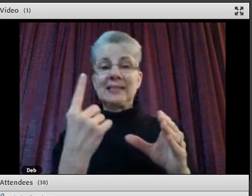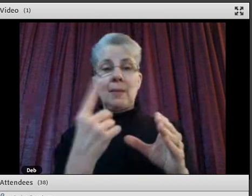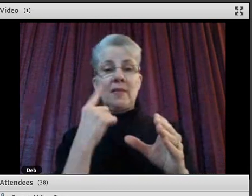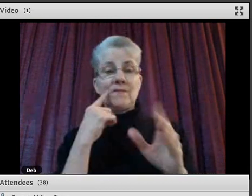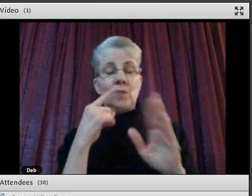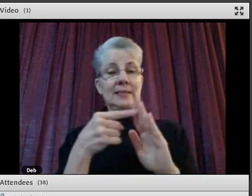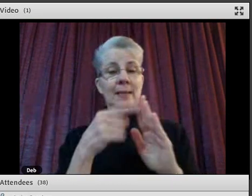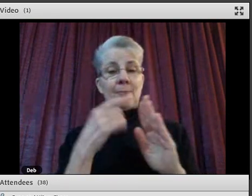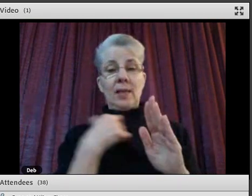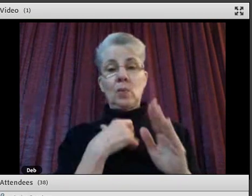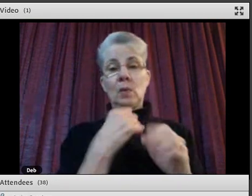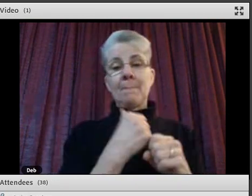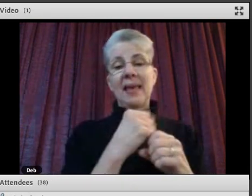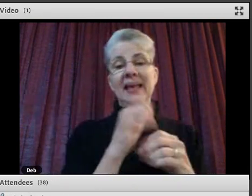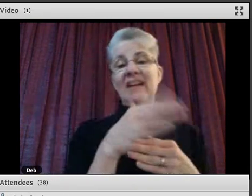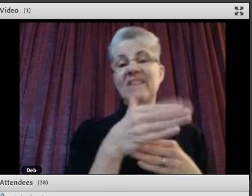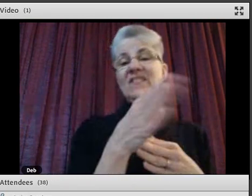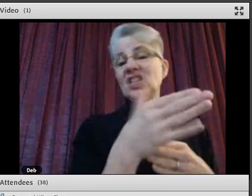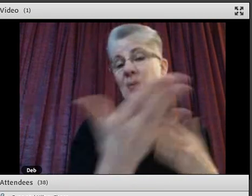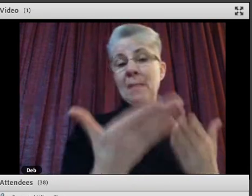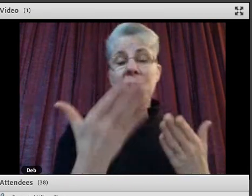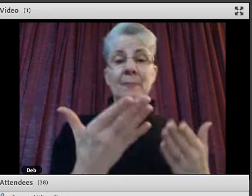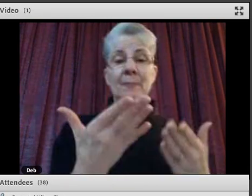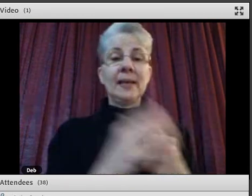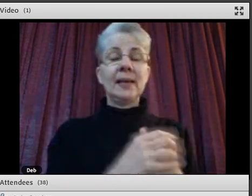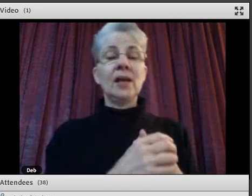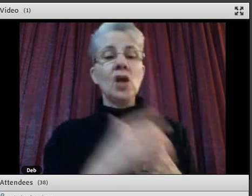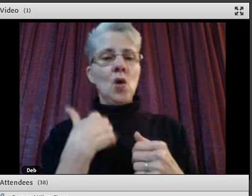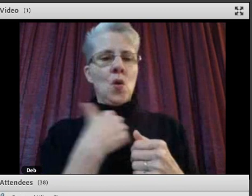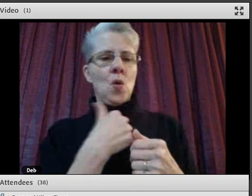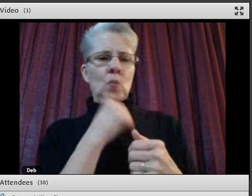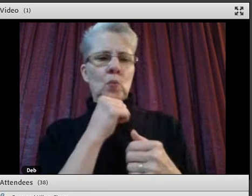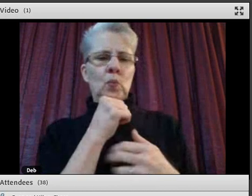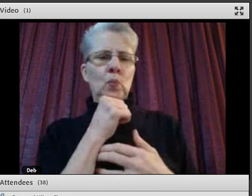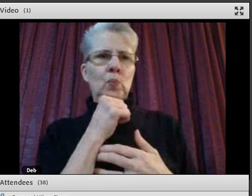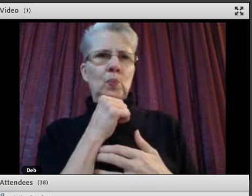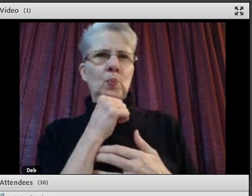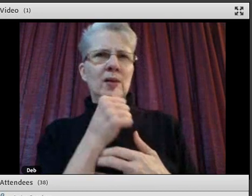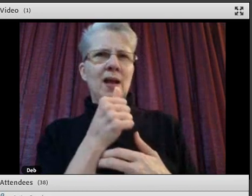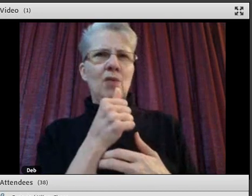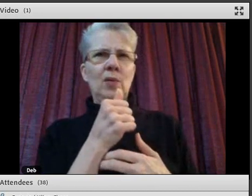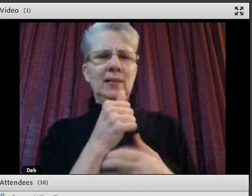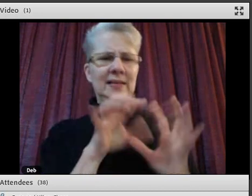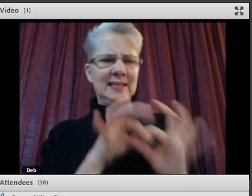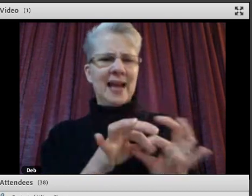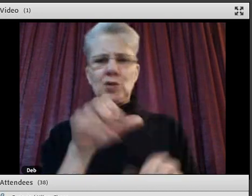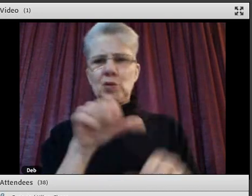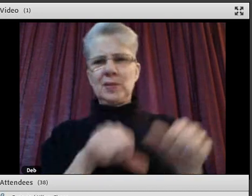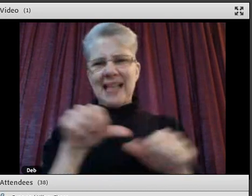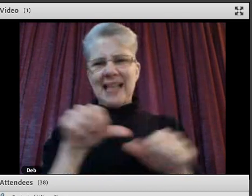when we're making a fish, we want to really tie it into science and into some other concepts